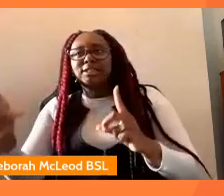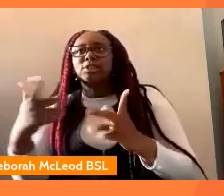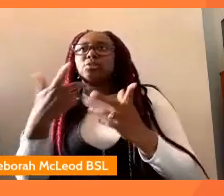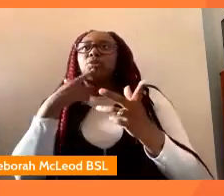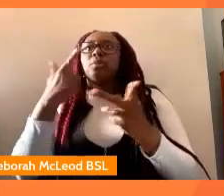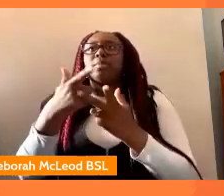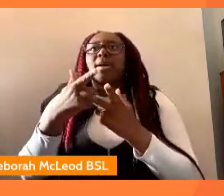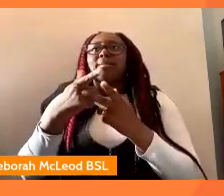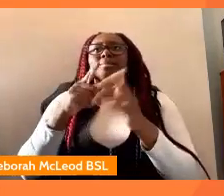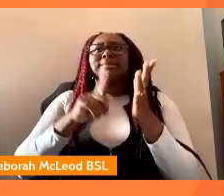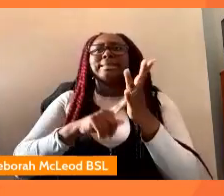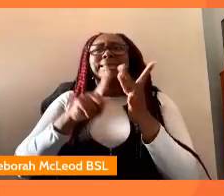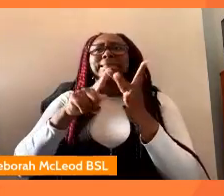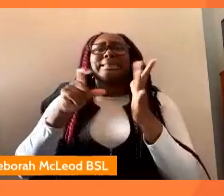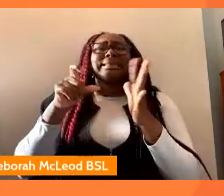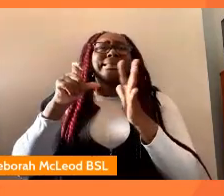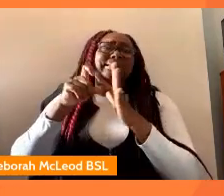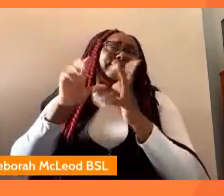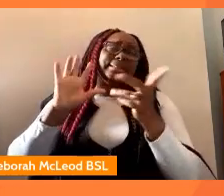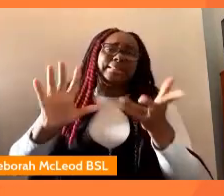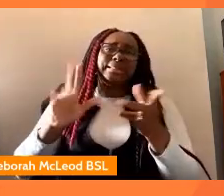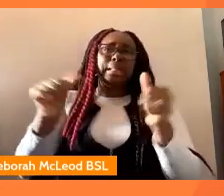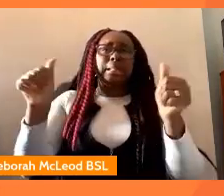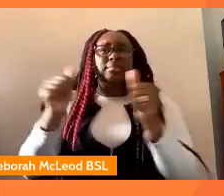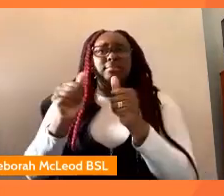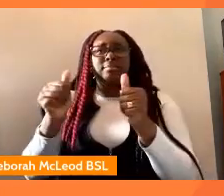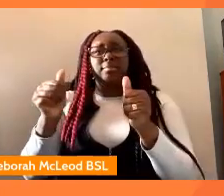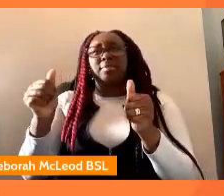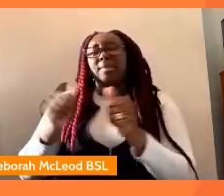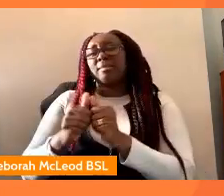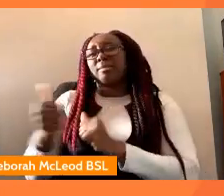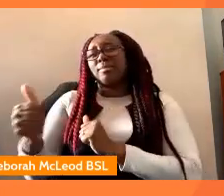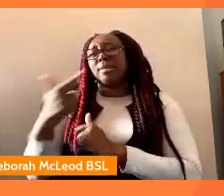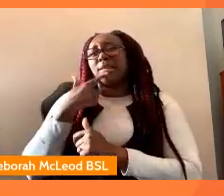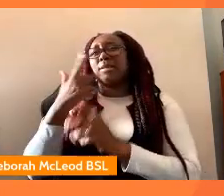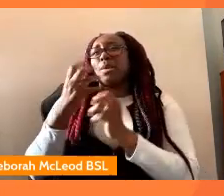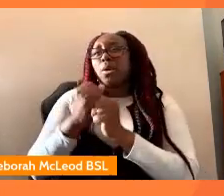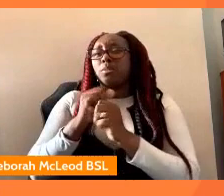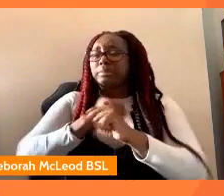But we are really trying to make sure that we hold this space with the